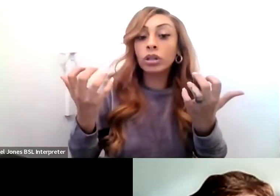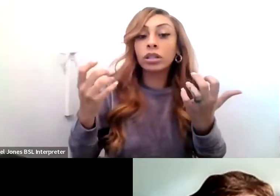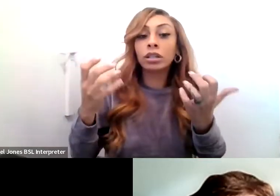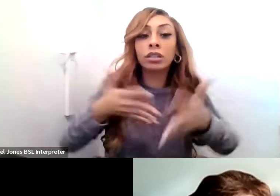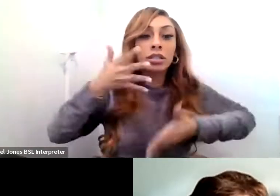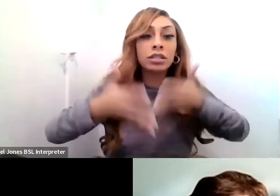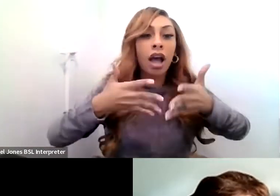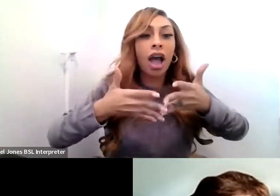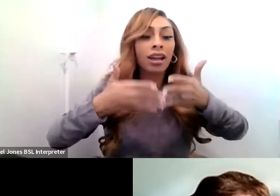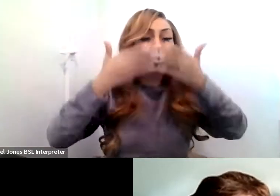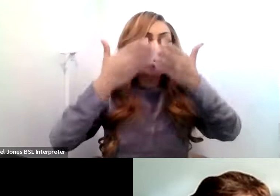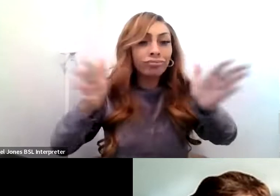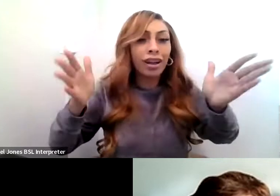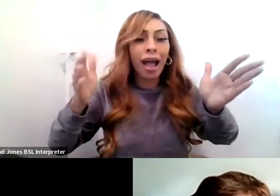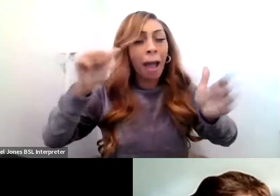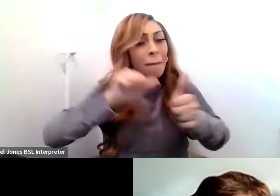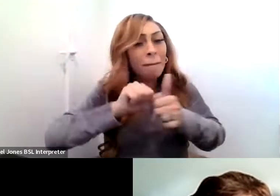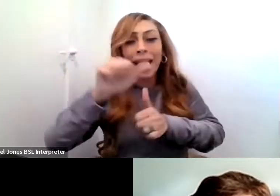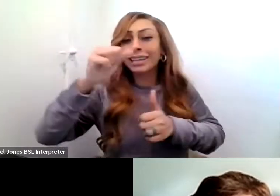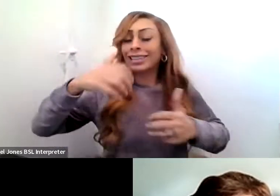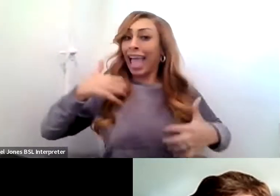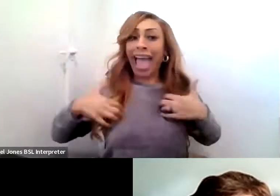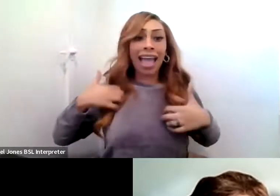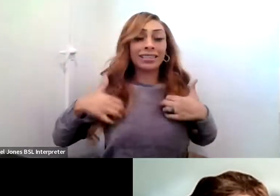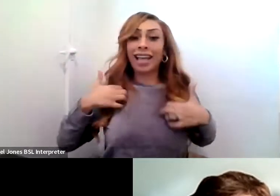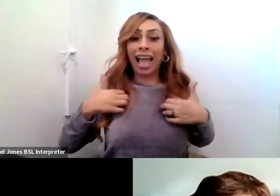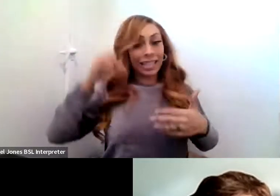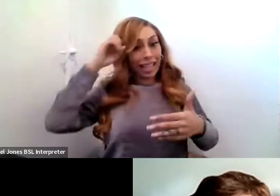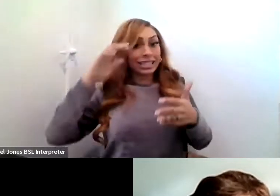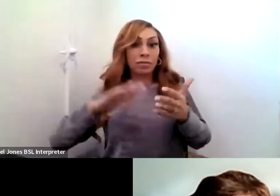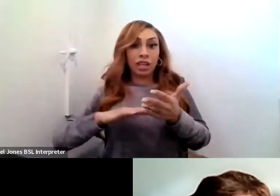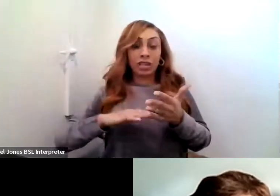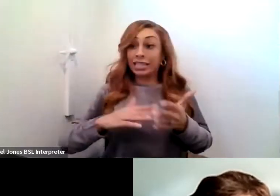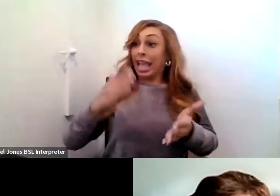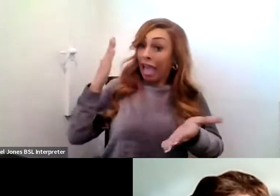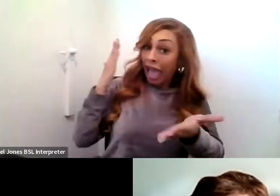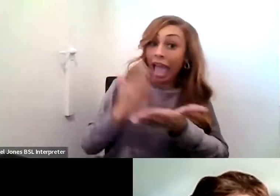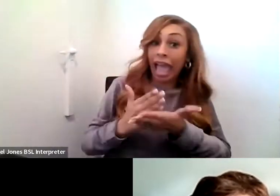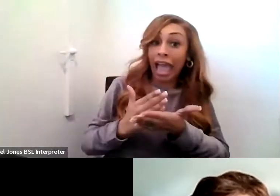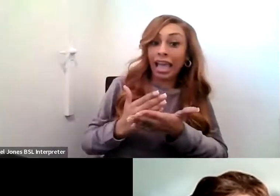better and more exciting experience of the piece, because they're experiencing it as acted and performed